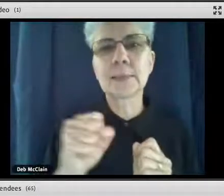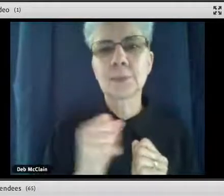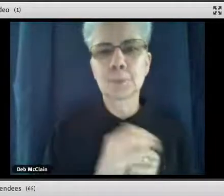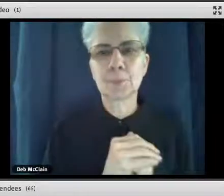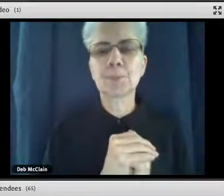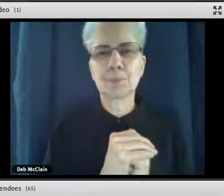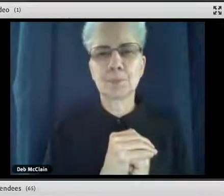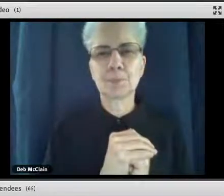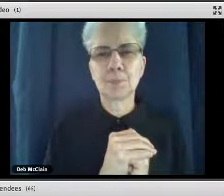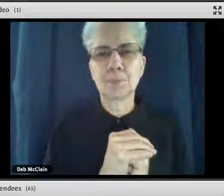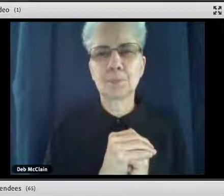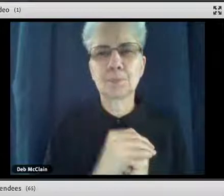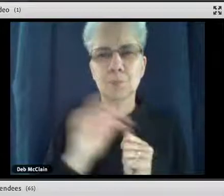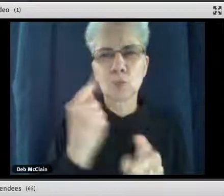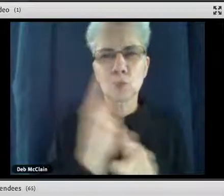Yes.